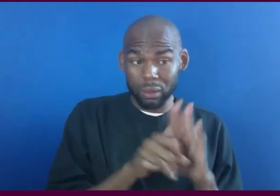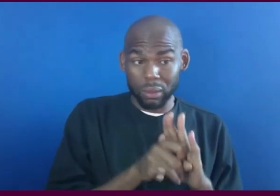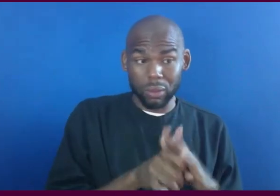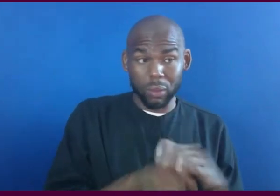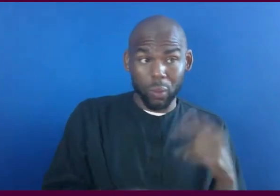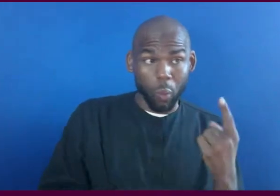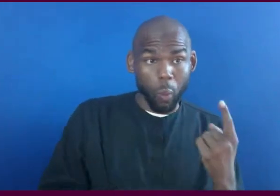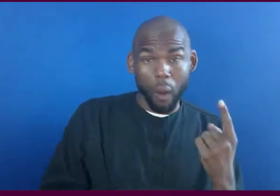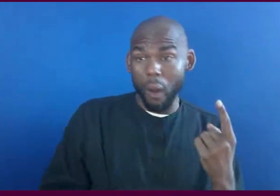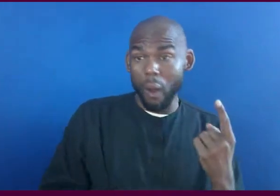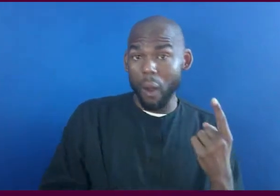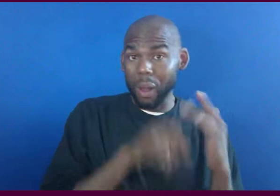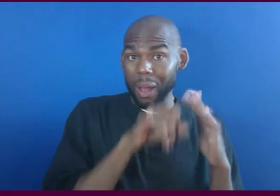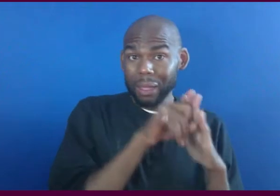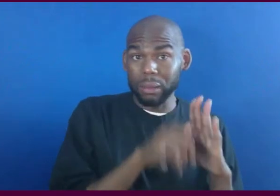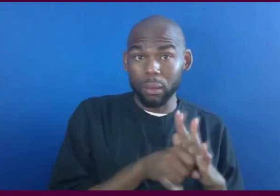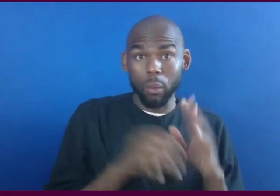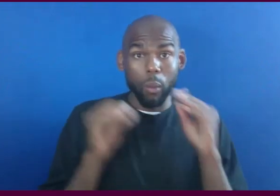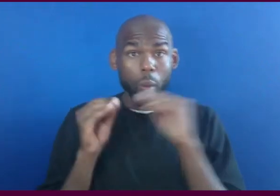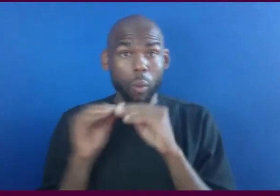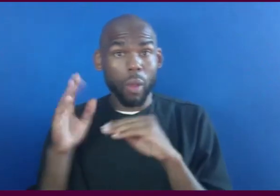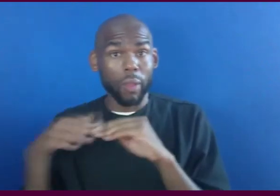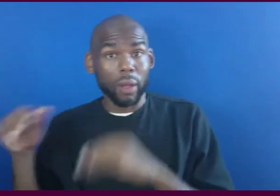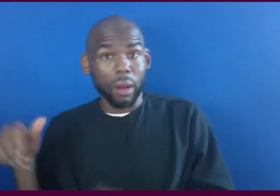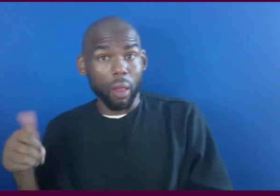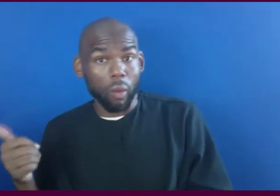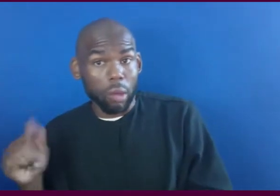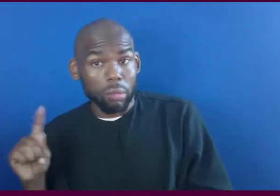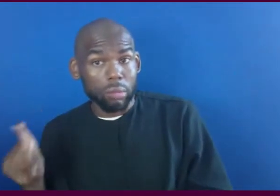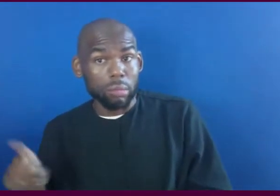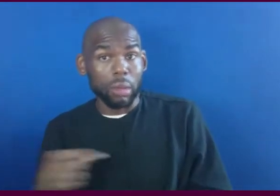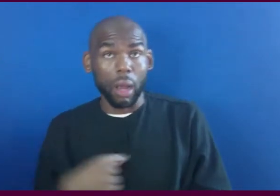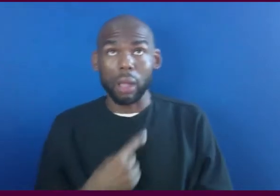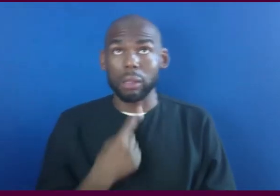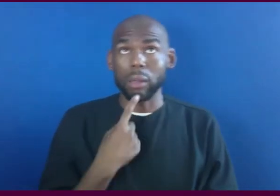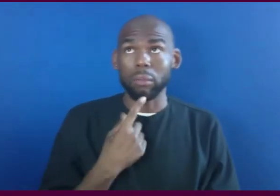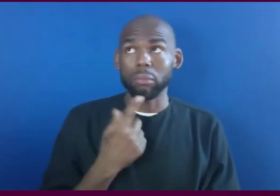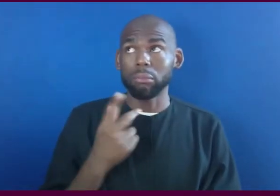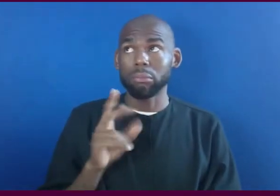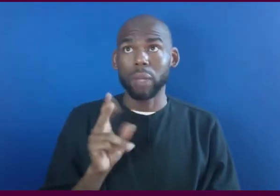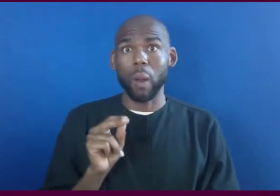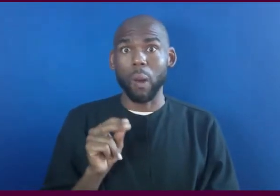with one particular identity more than another? And I'm like no.